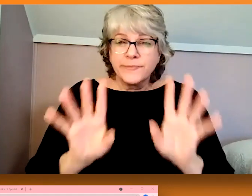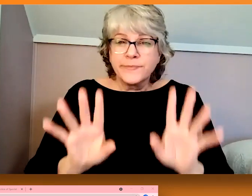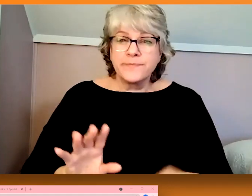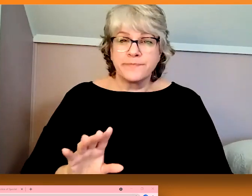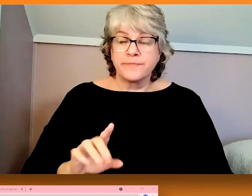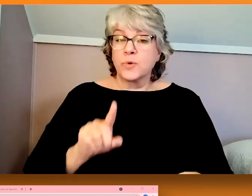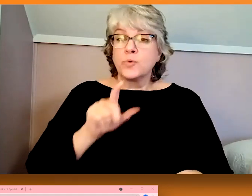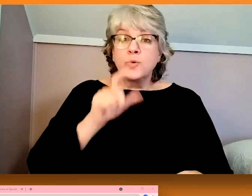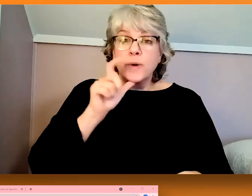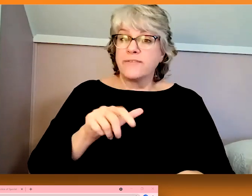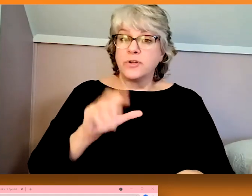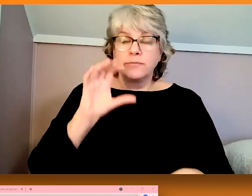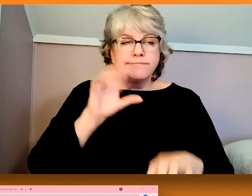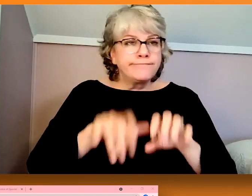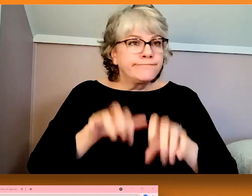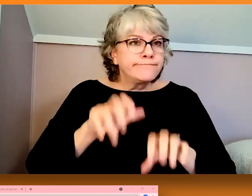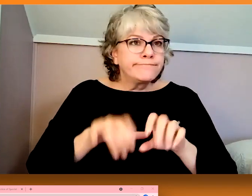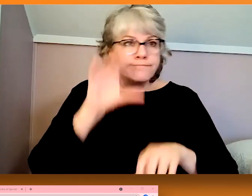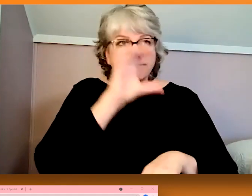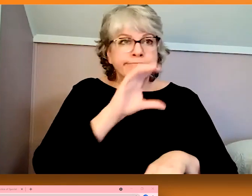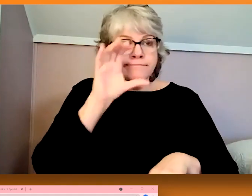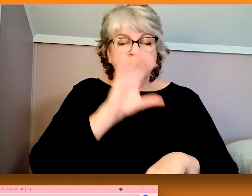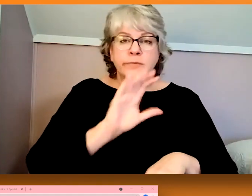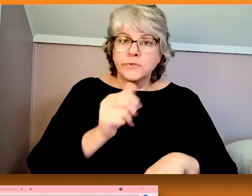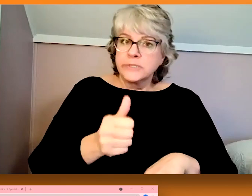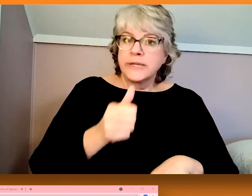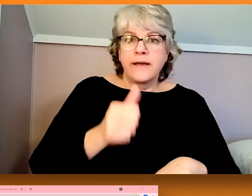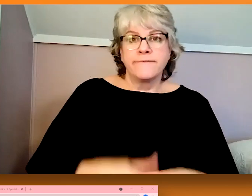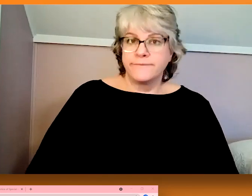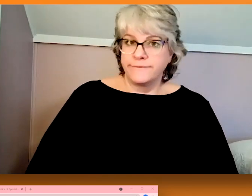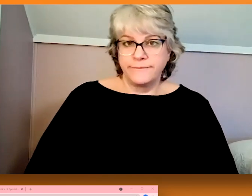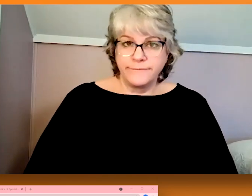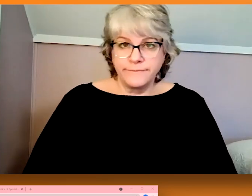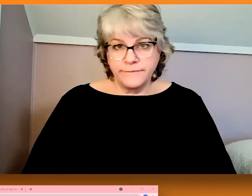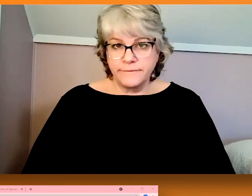every single time as long as you've spent,